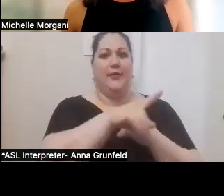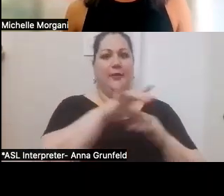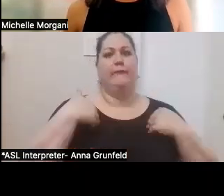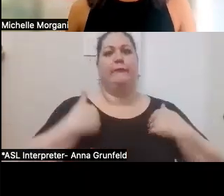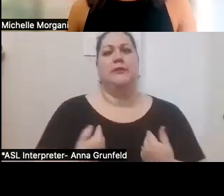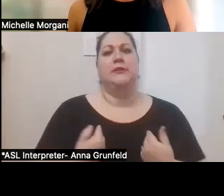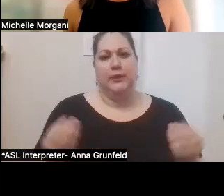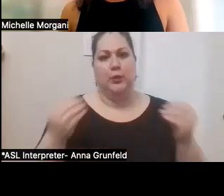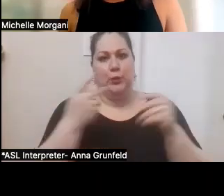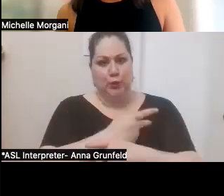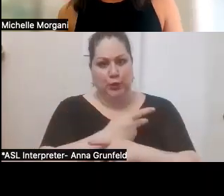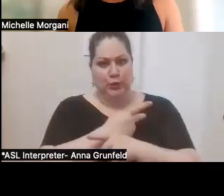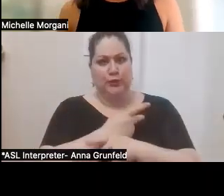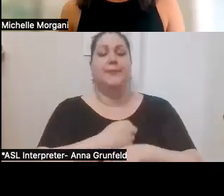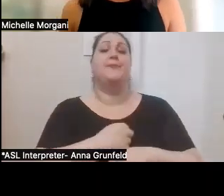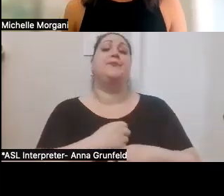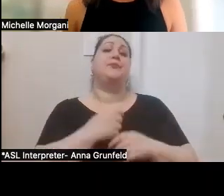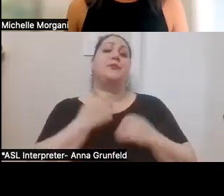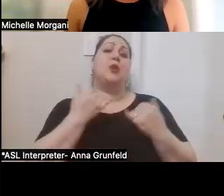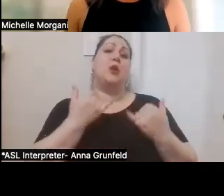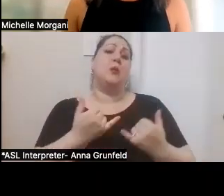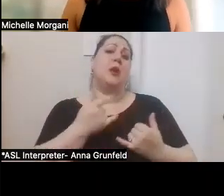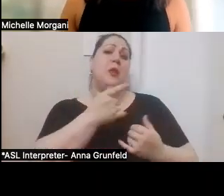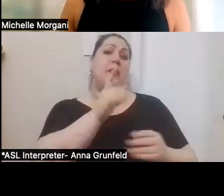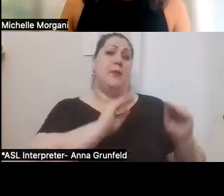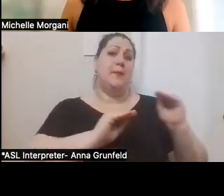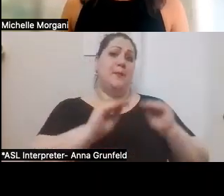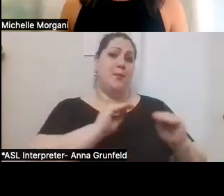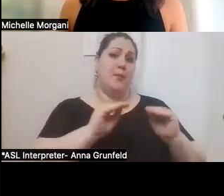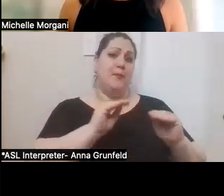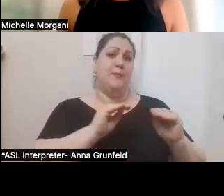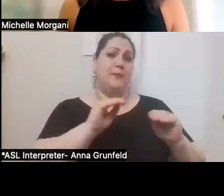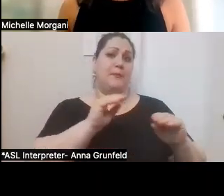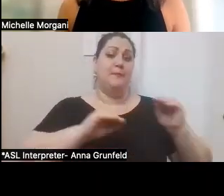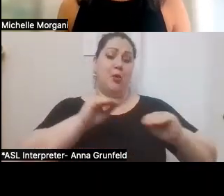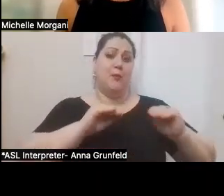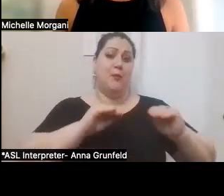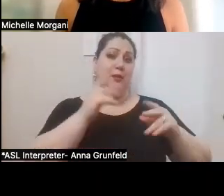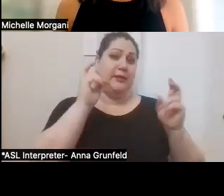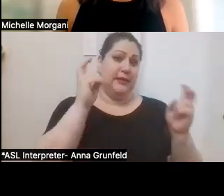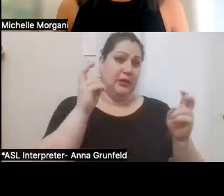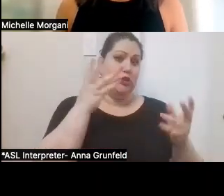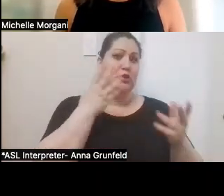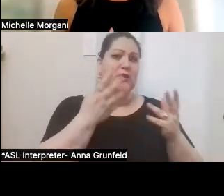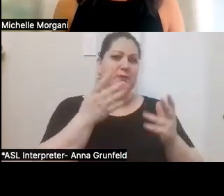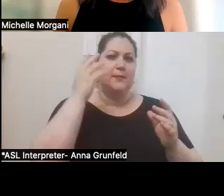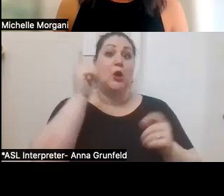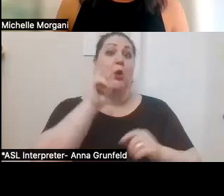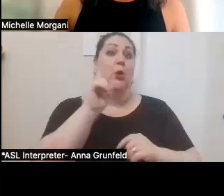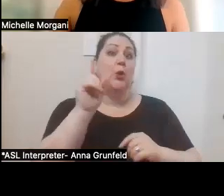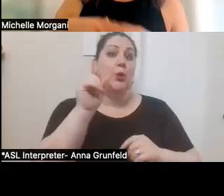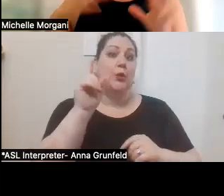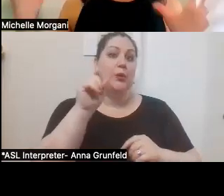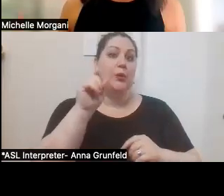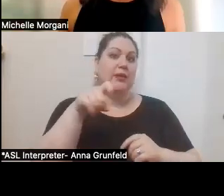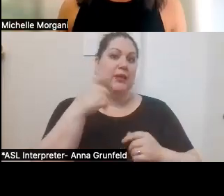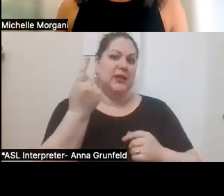we are considering their site locations. And the size of their site. So is the site, is it a small clinic, are they taking up a whole floor,